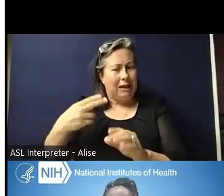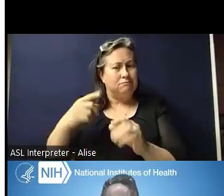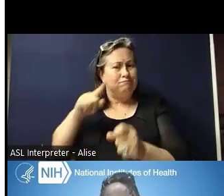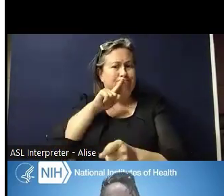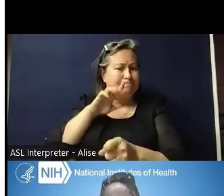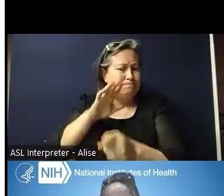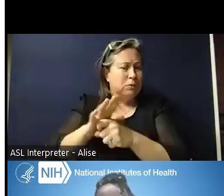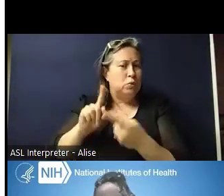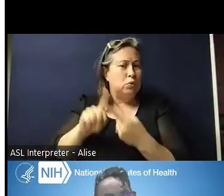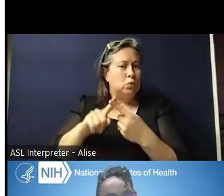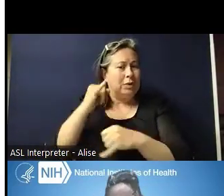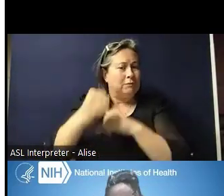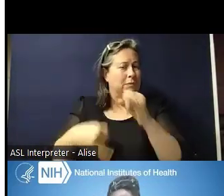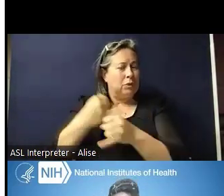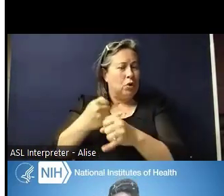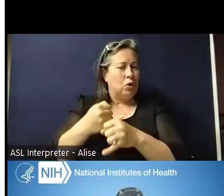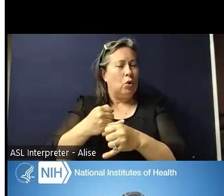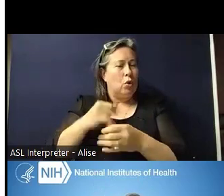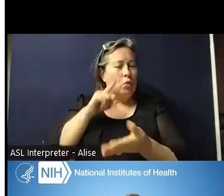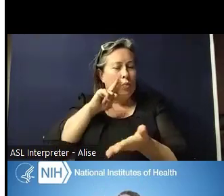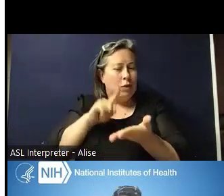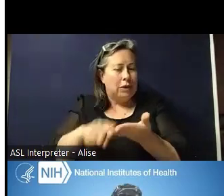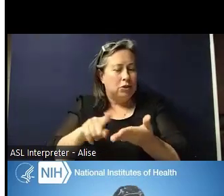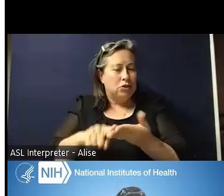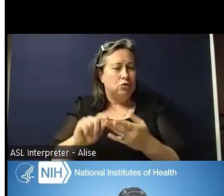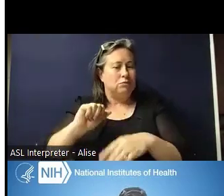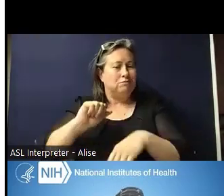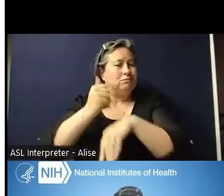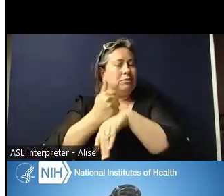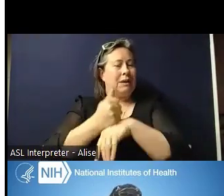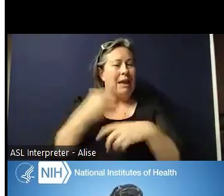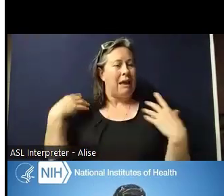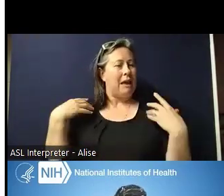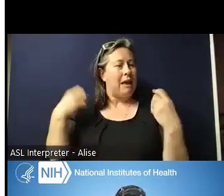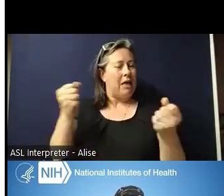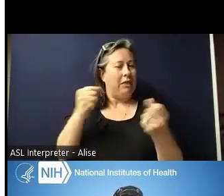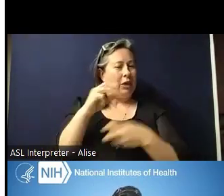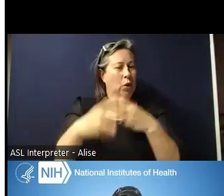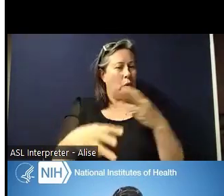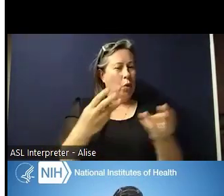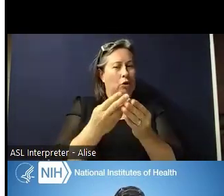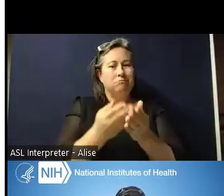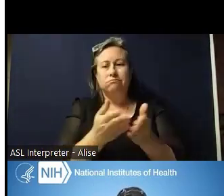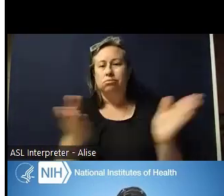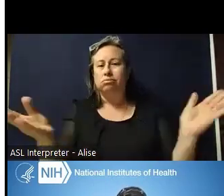and making a healthy world across the globe. Next slide.